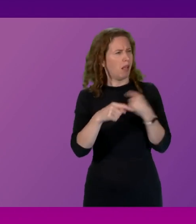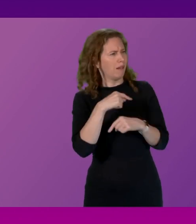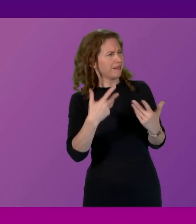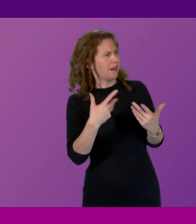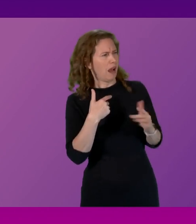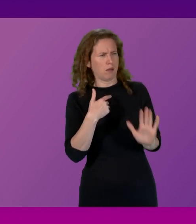Members!